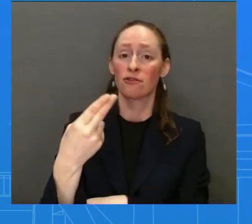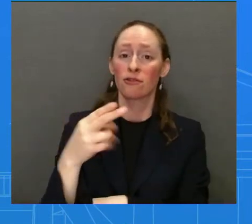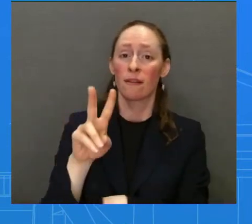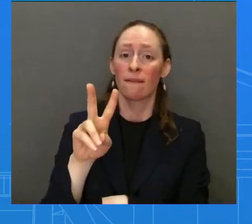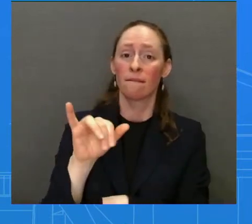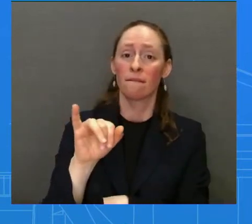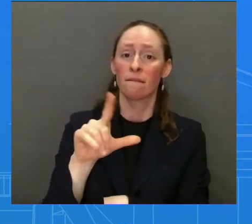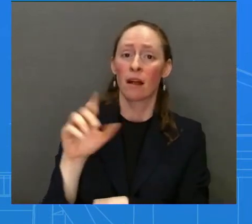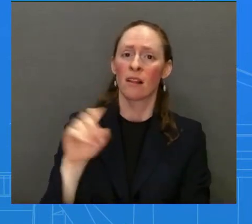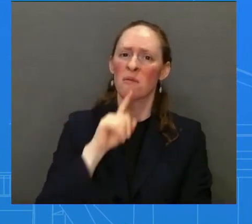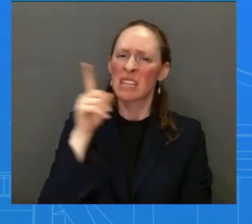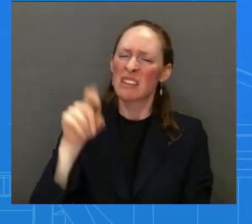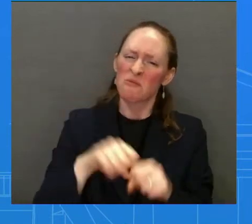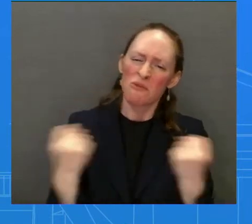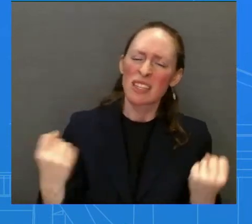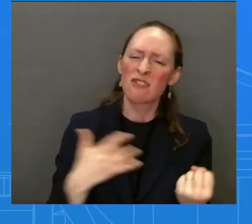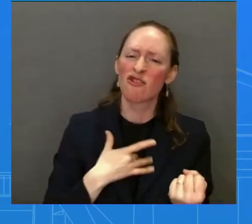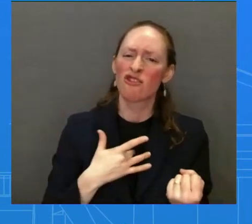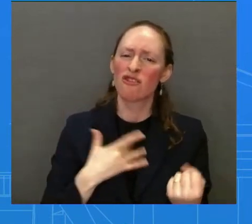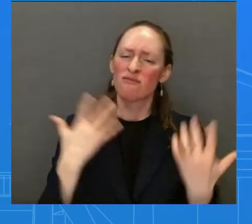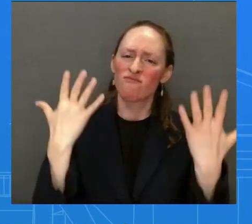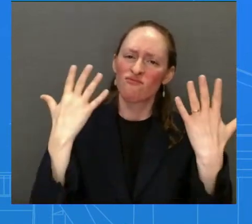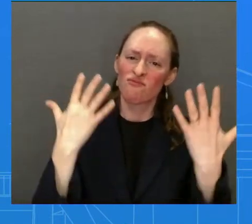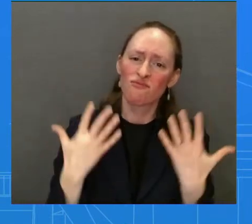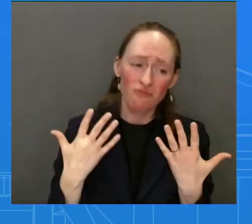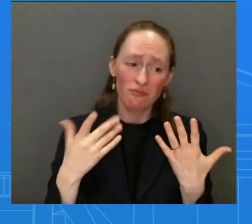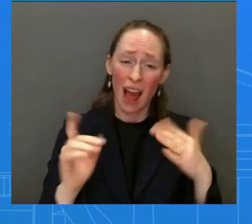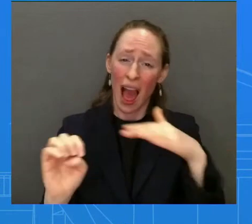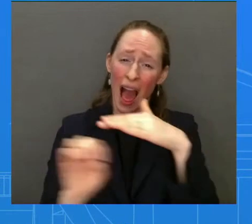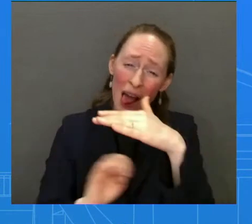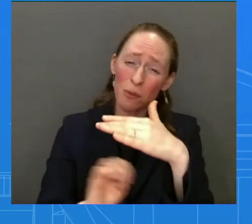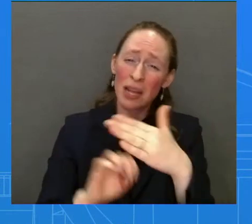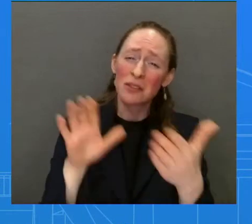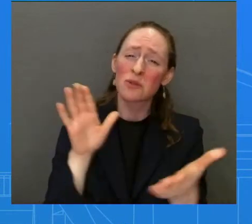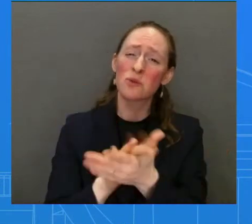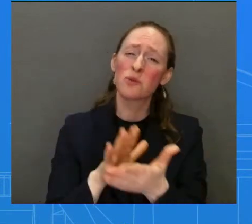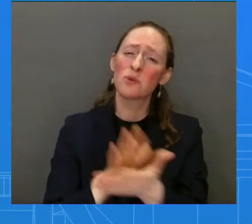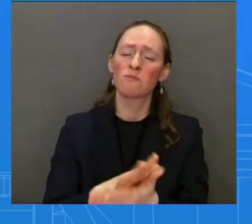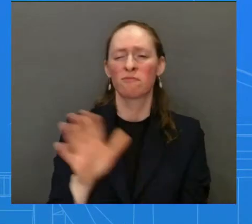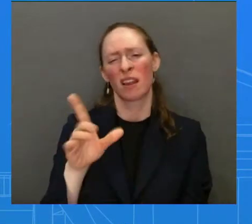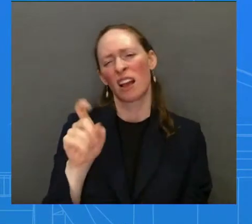President later today. The Press: And, Karine, just one more. Ms. Jean-Pierre: Yeah, sure. The Press: Just back on Israel real quick.